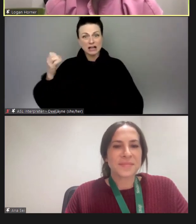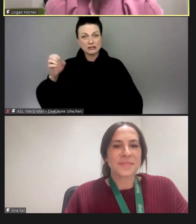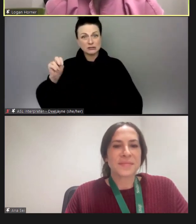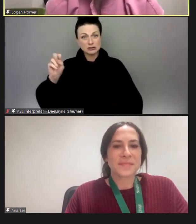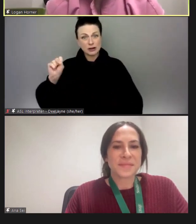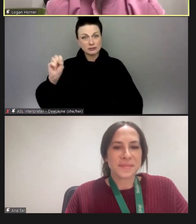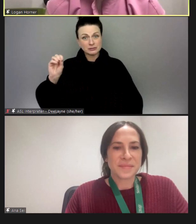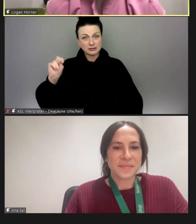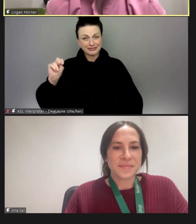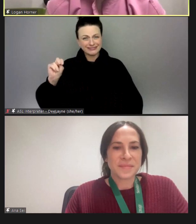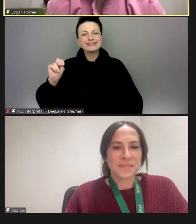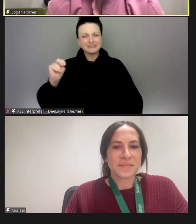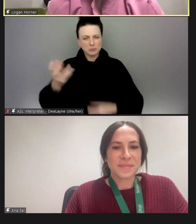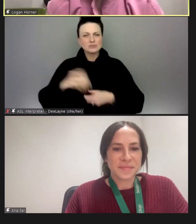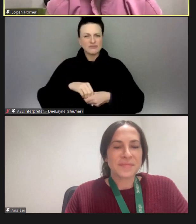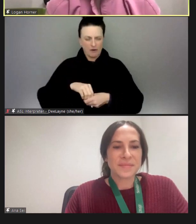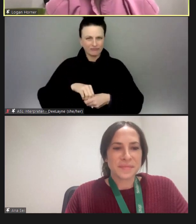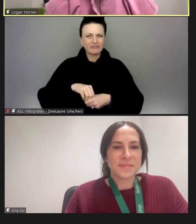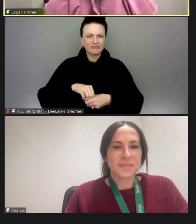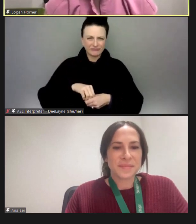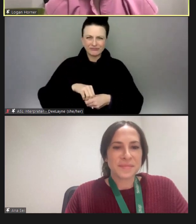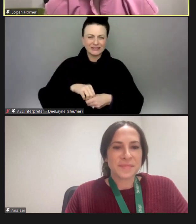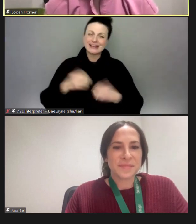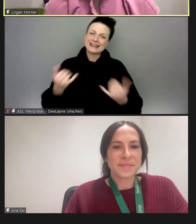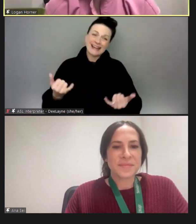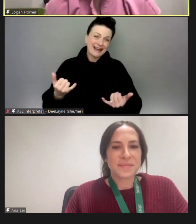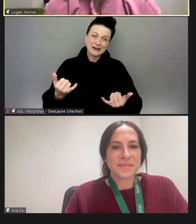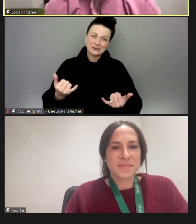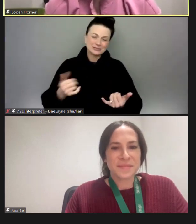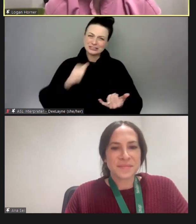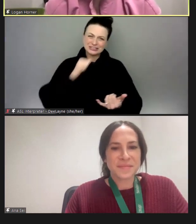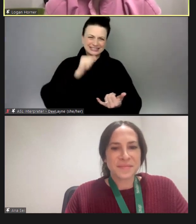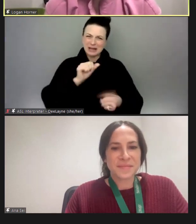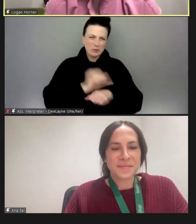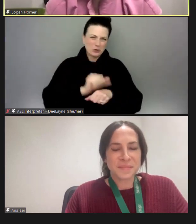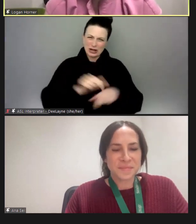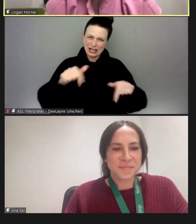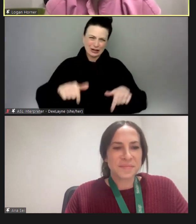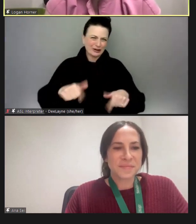um a part of it she is no she's not at